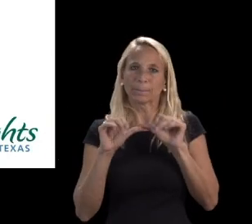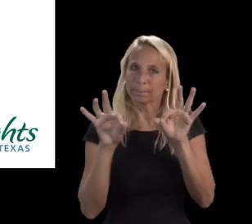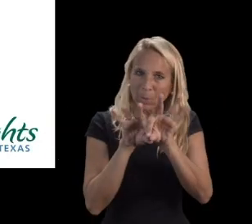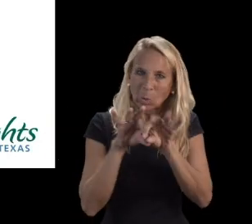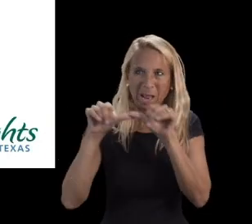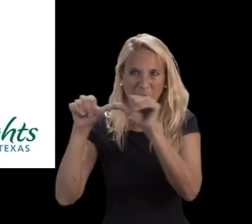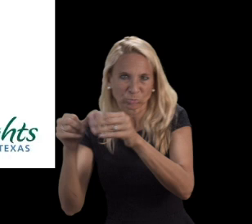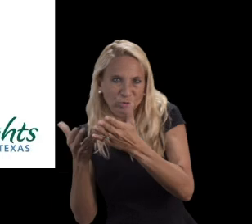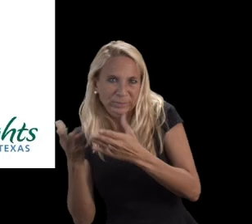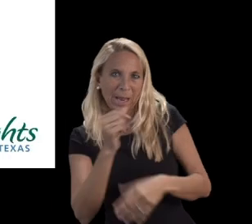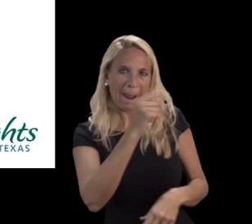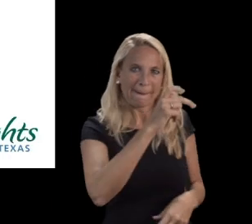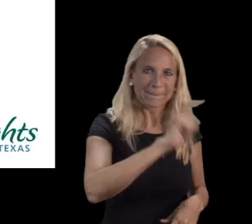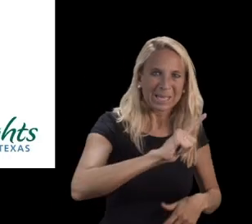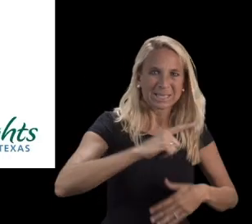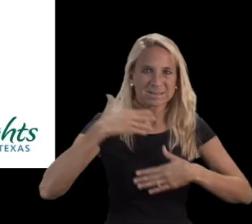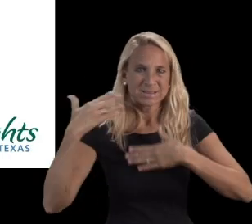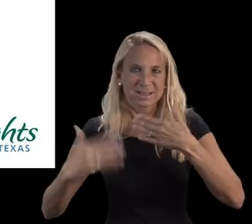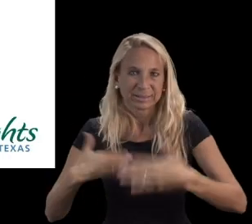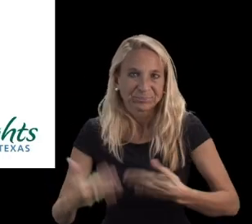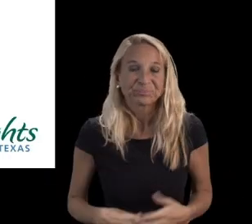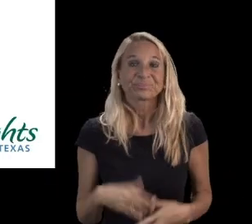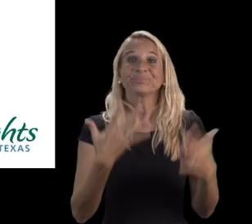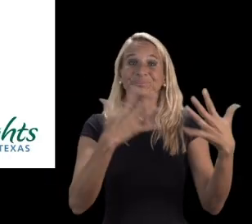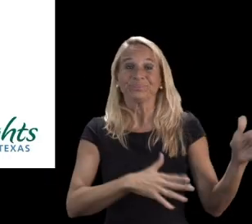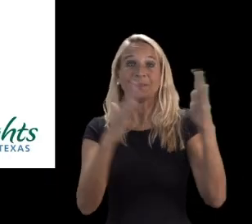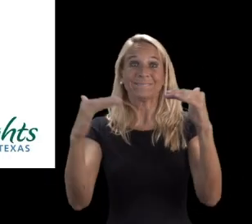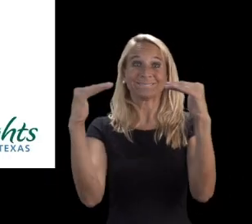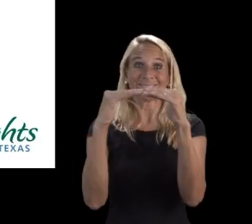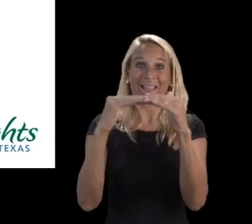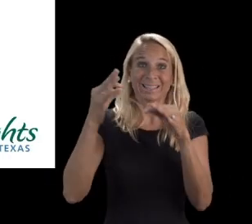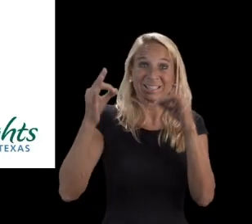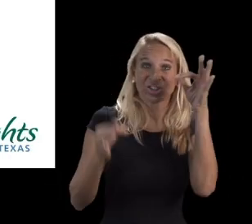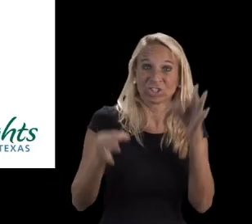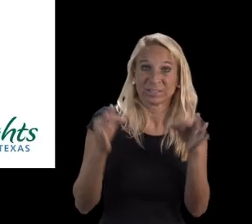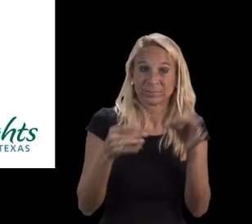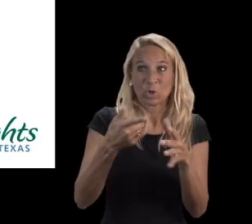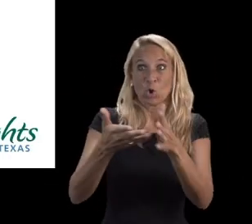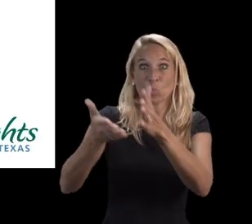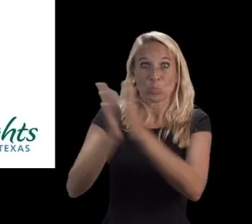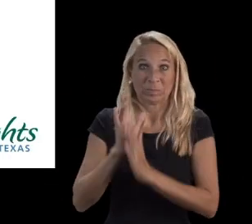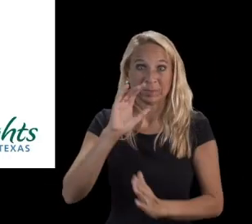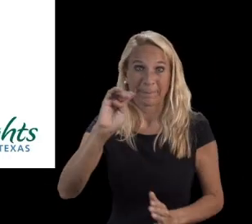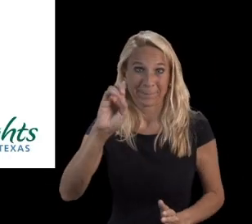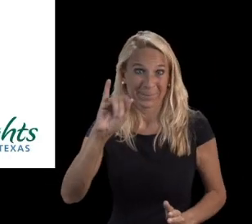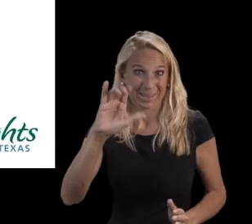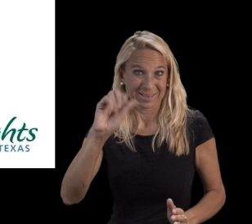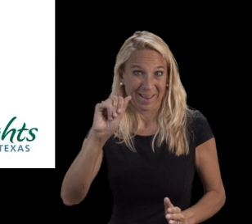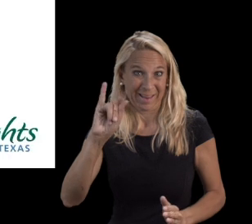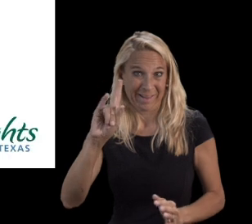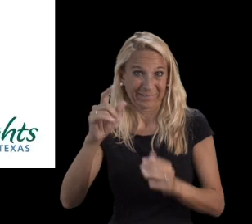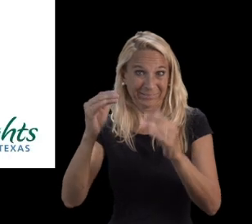When it comes to the fair hearing, I think something that most people are a bit concerned about is as soon as you request your Medicaid fair hearing,